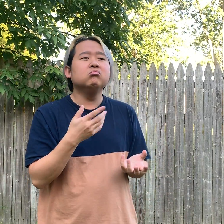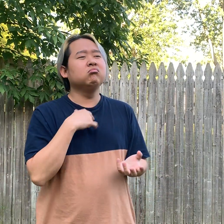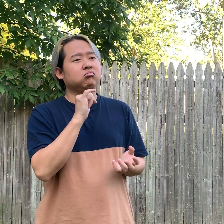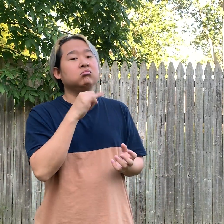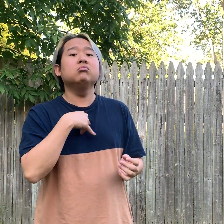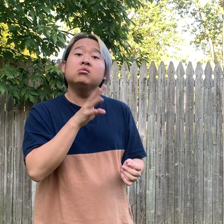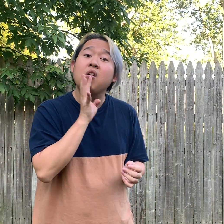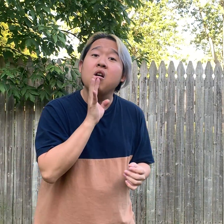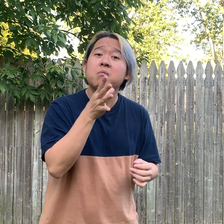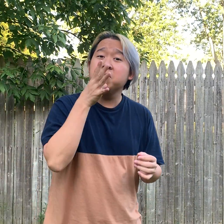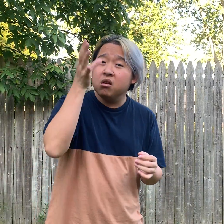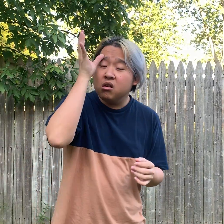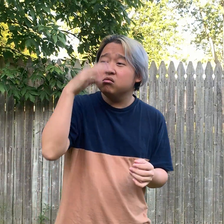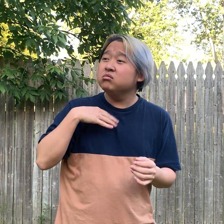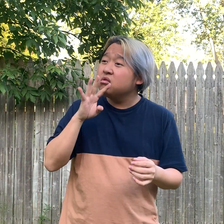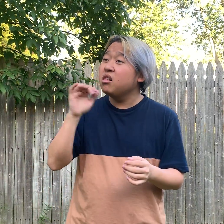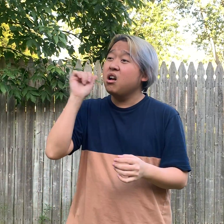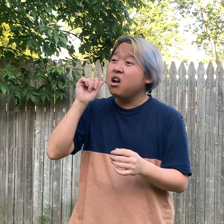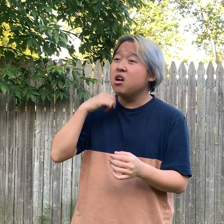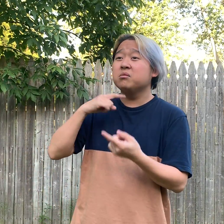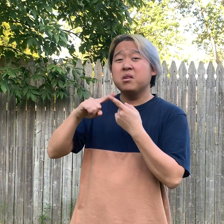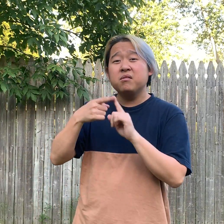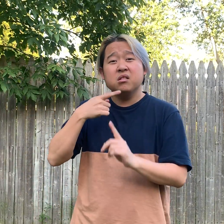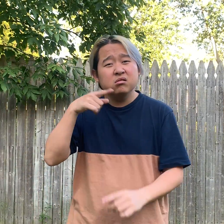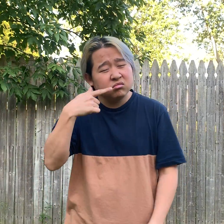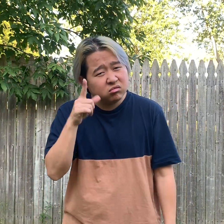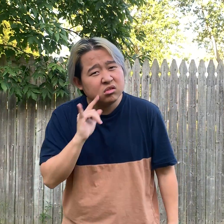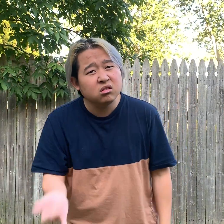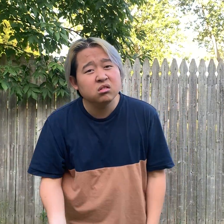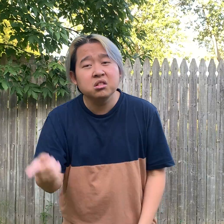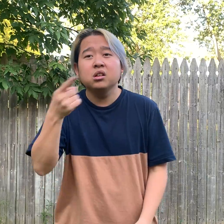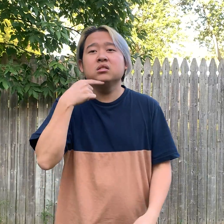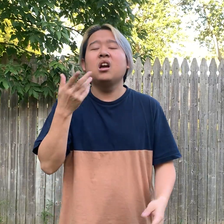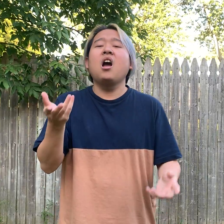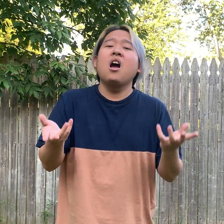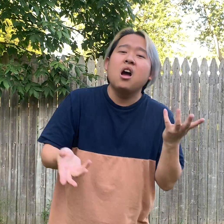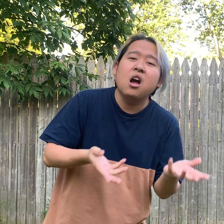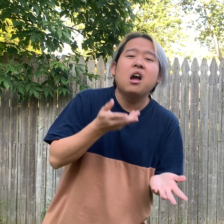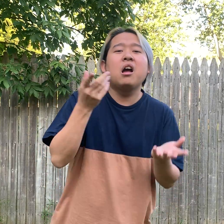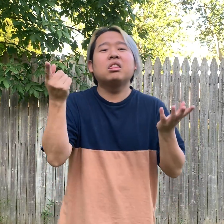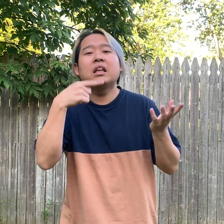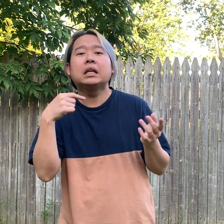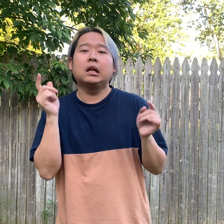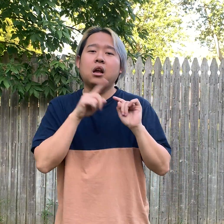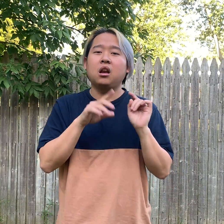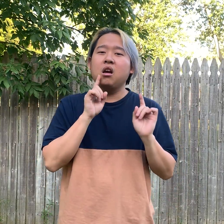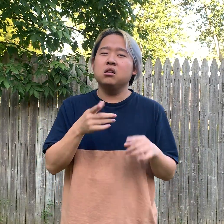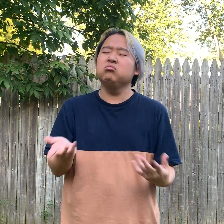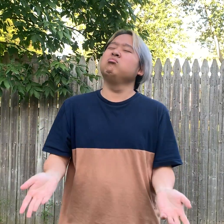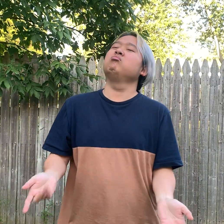So, I approached my parents, aunt and uncle, and even my friends and they were all skeptical.